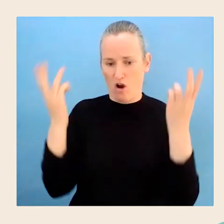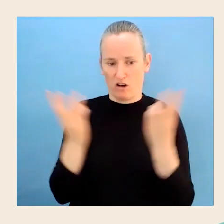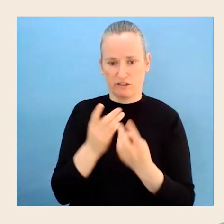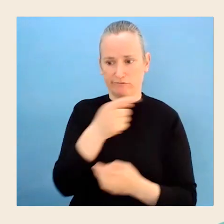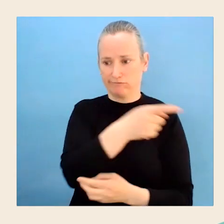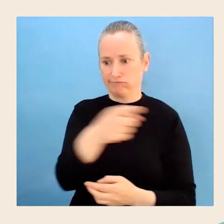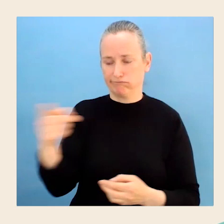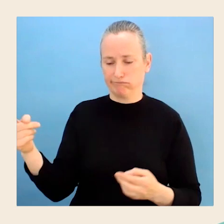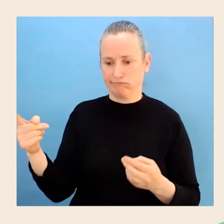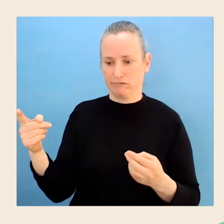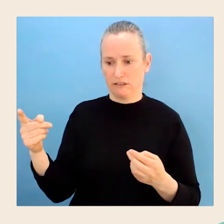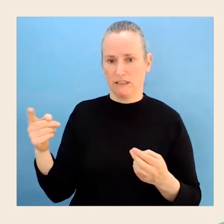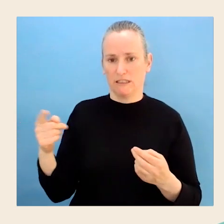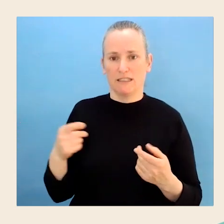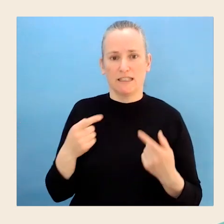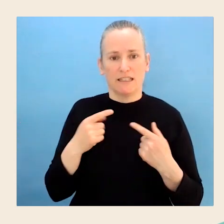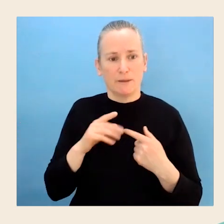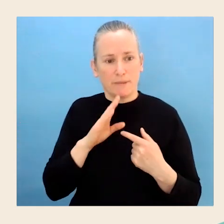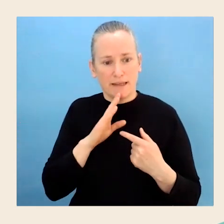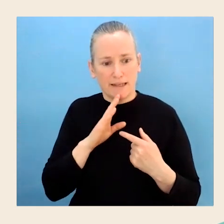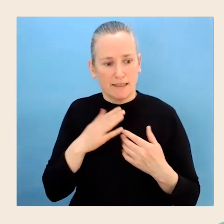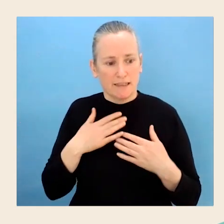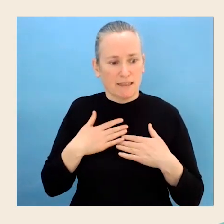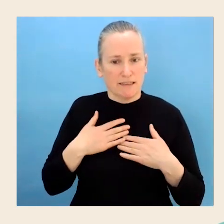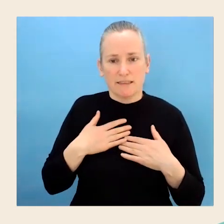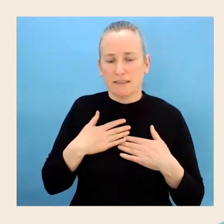and want to put our best face forward.